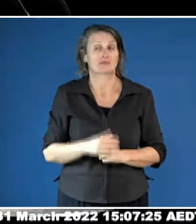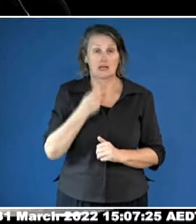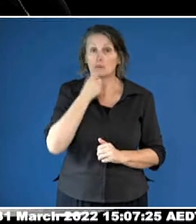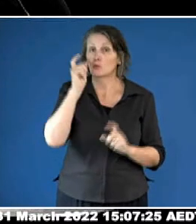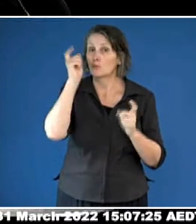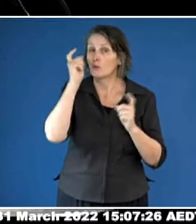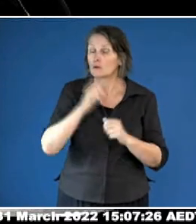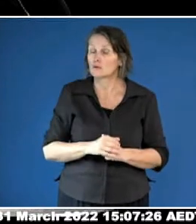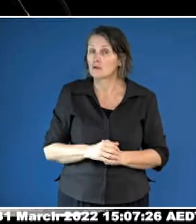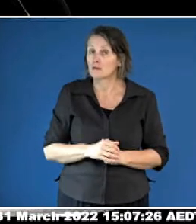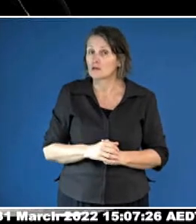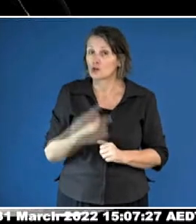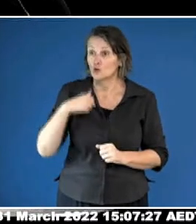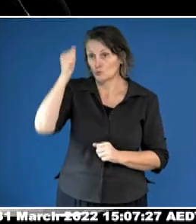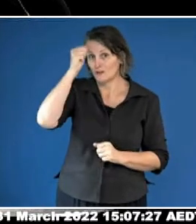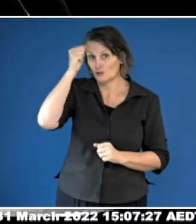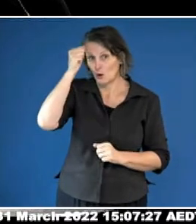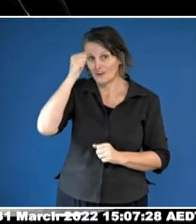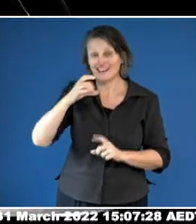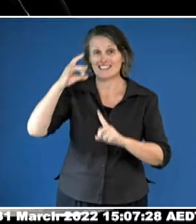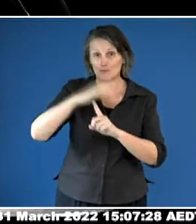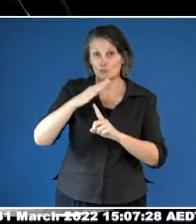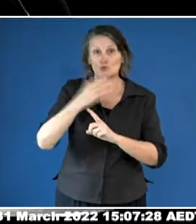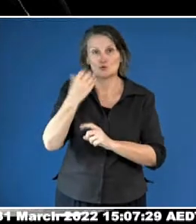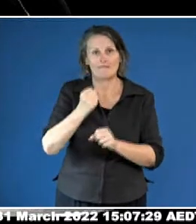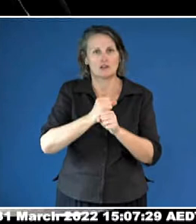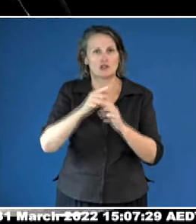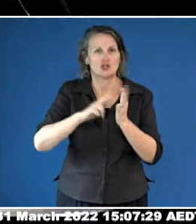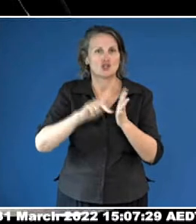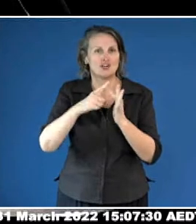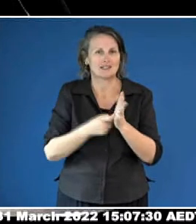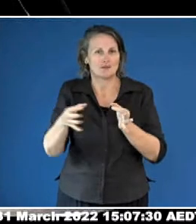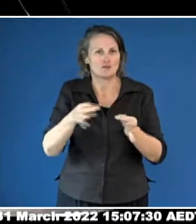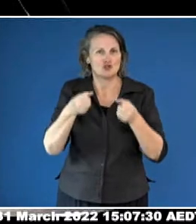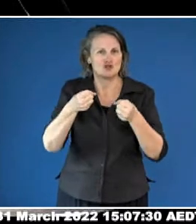importance of implementing a really effective gender strategy to address things like gender-based violence.